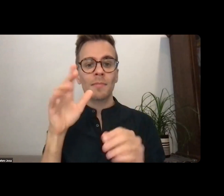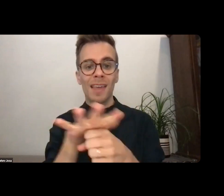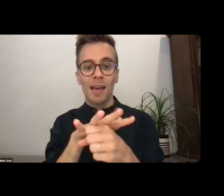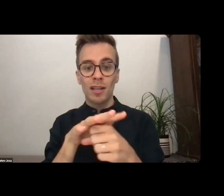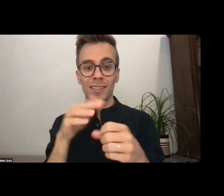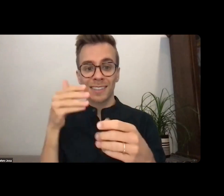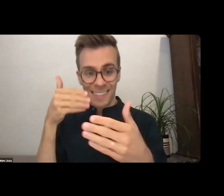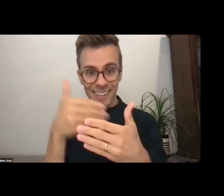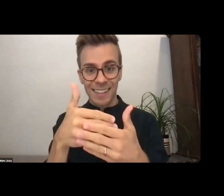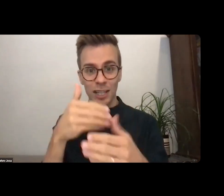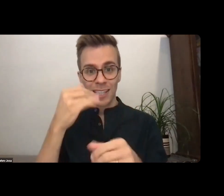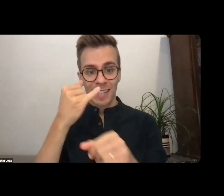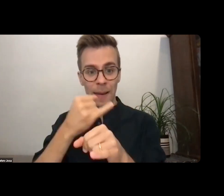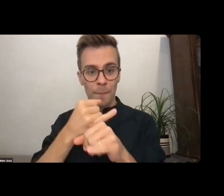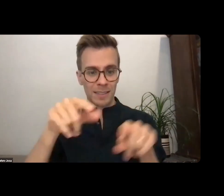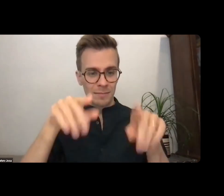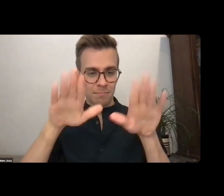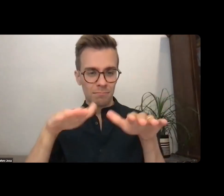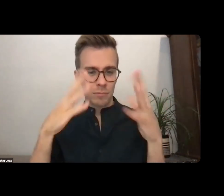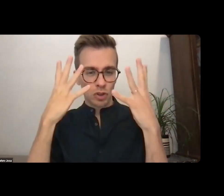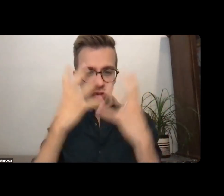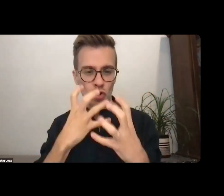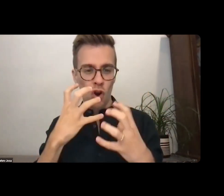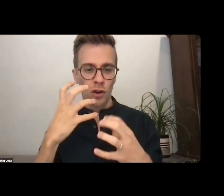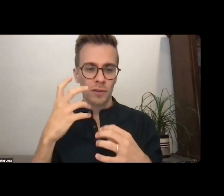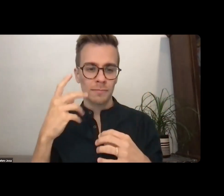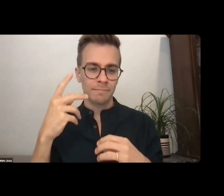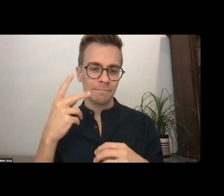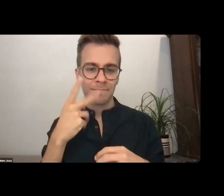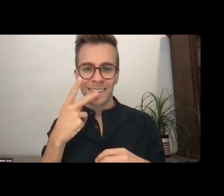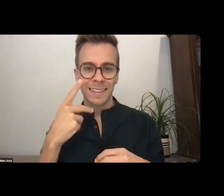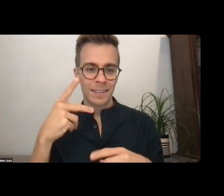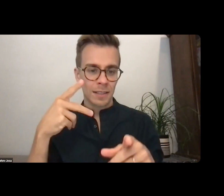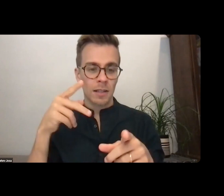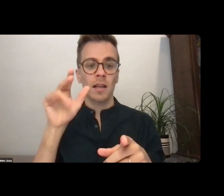We’ve identified areas that are near campus – like you can see the bottom area that